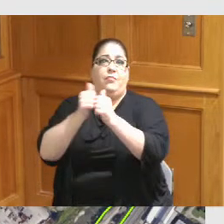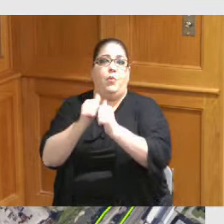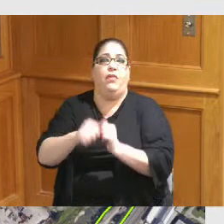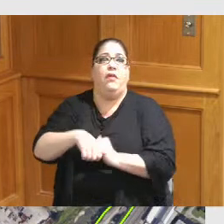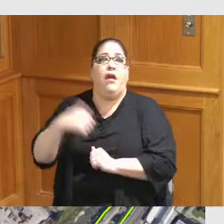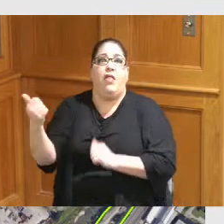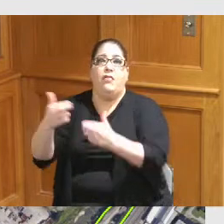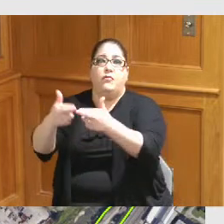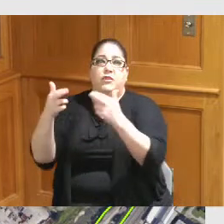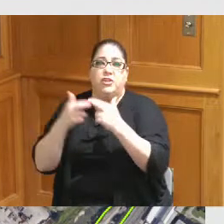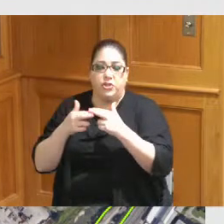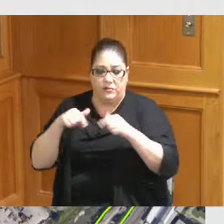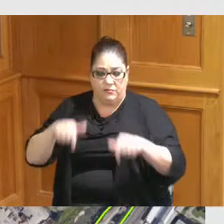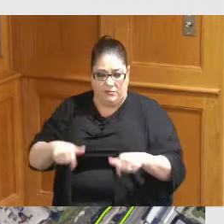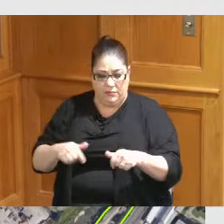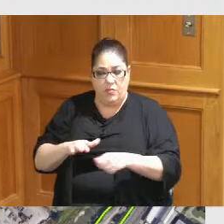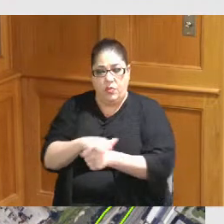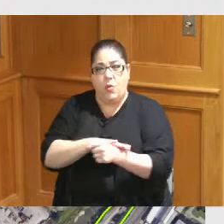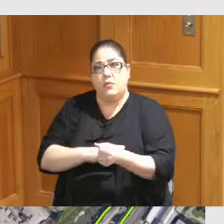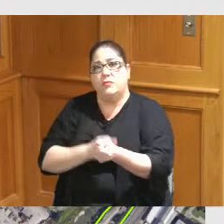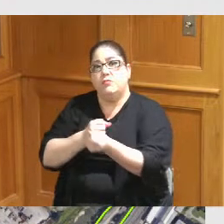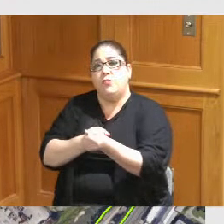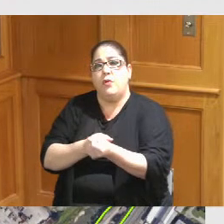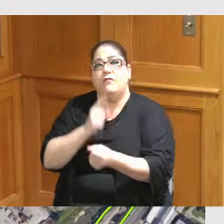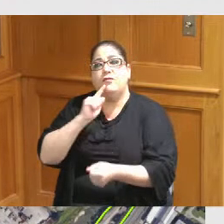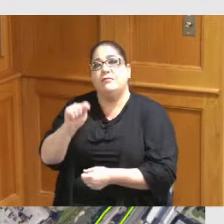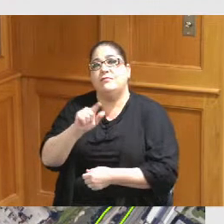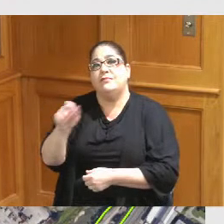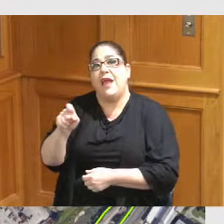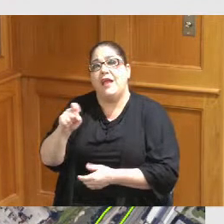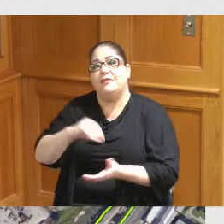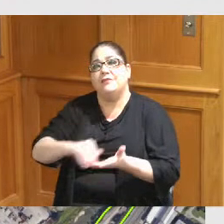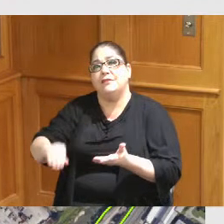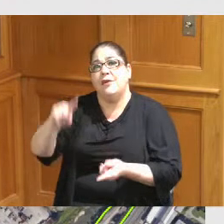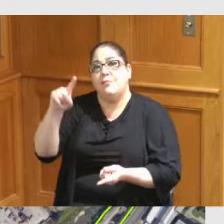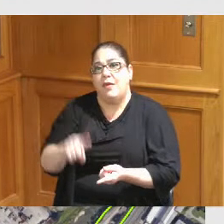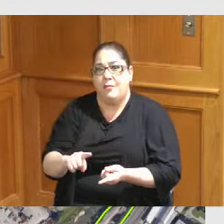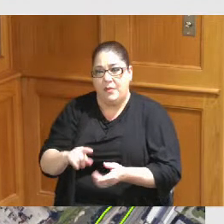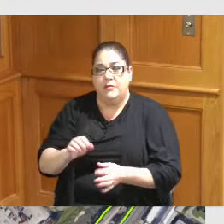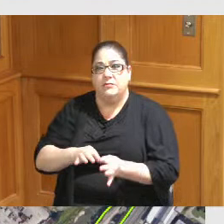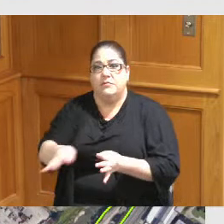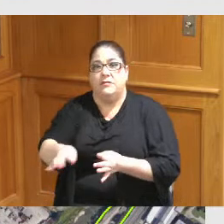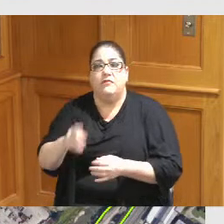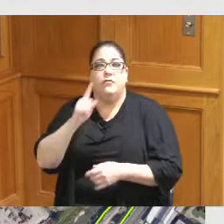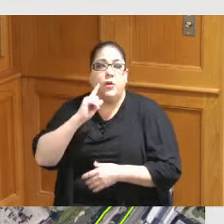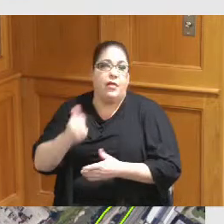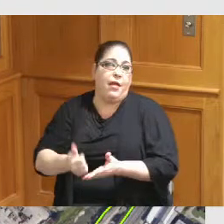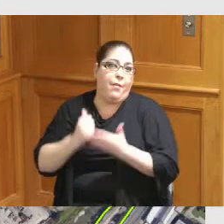and your local support for tax abatement will play a key role in a decision-making process we want to